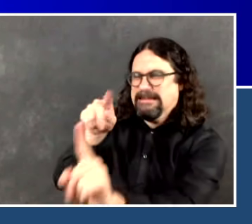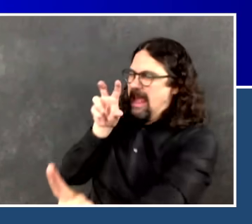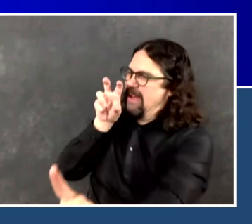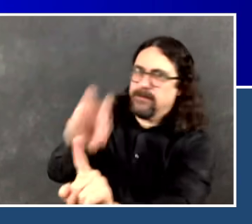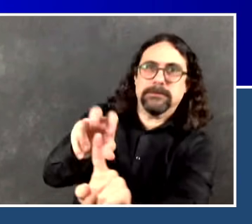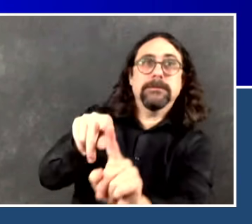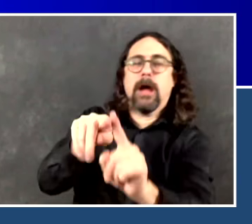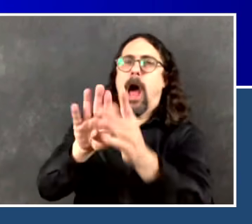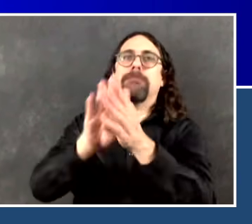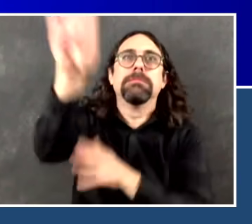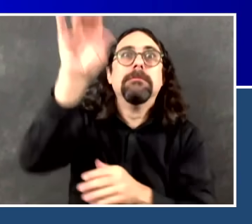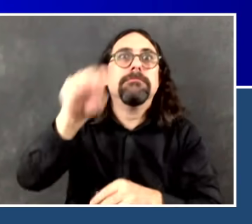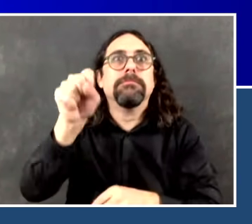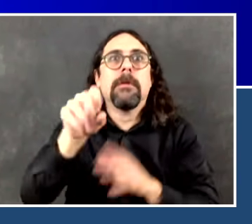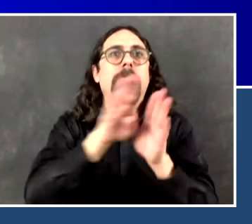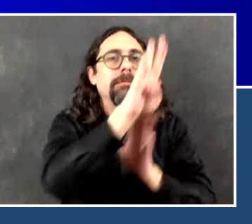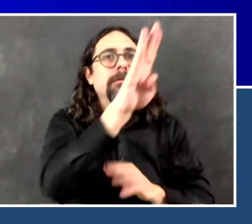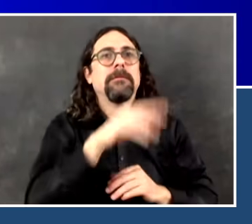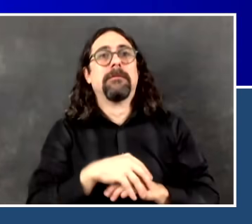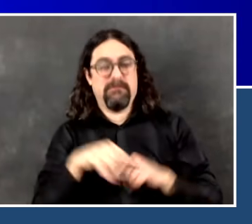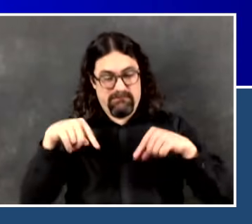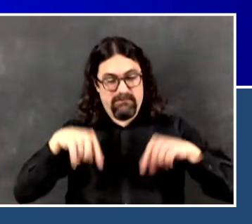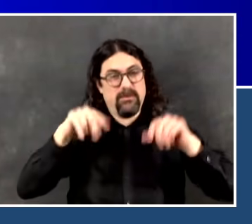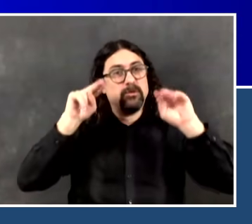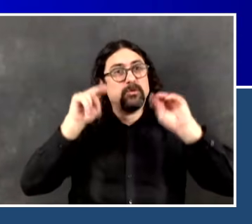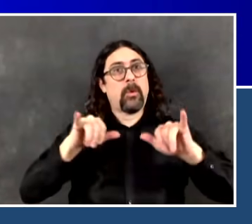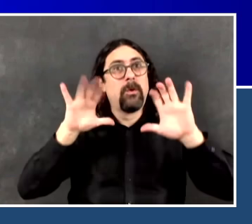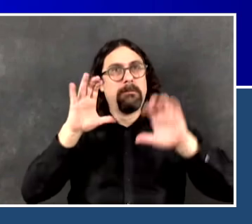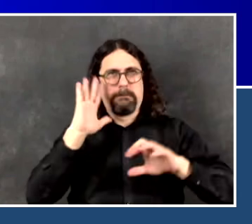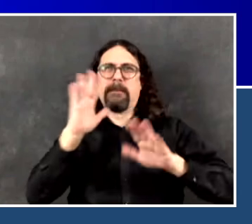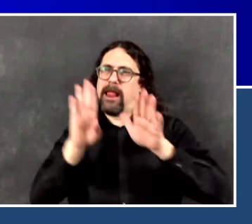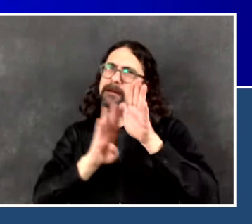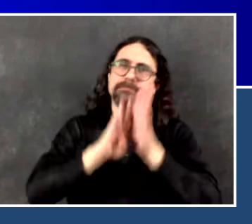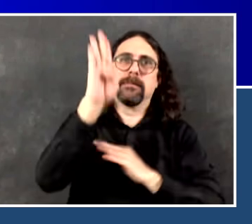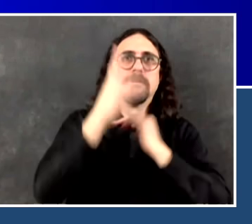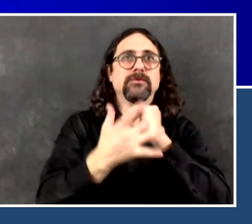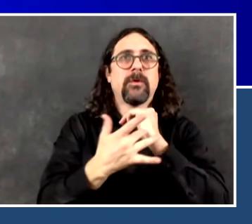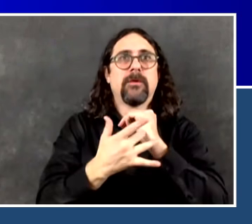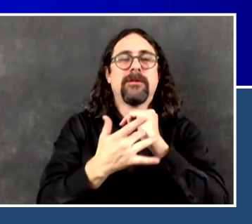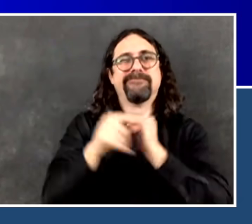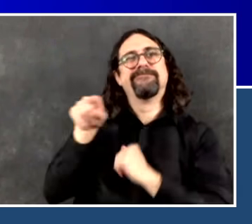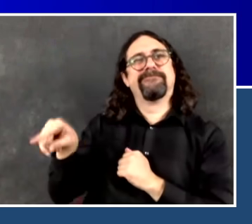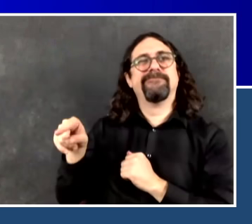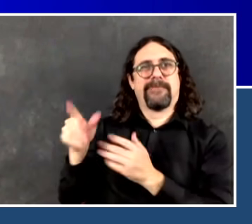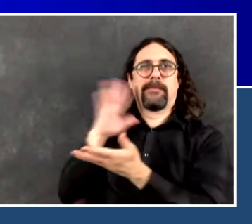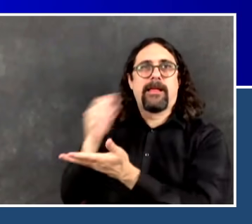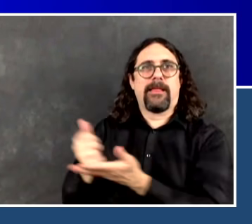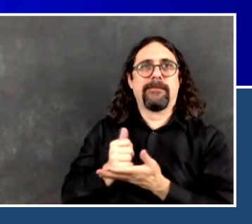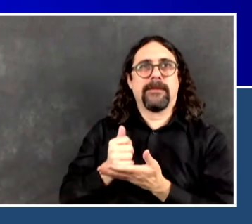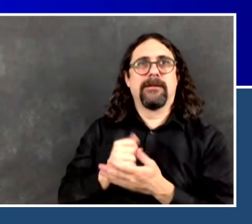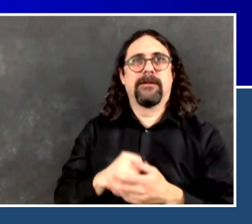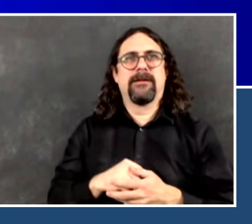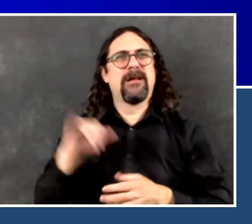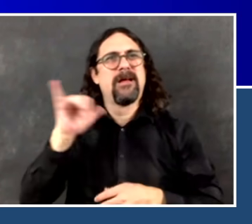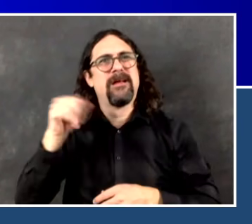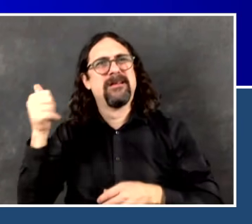TODAY. SOMEONE WITH A PFROODUN VISION. HIS TUER SSPAI ON